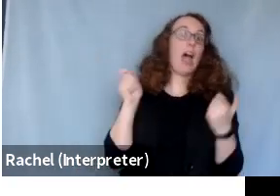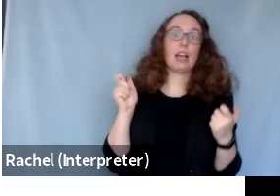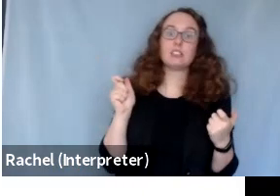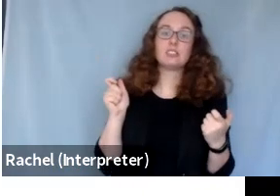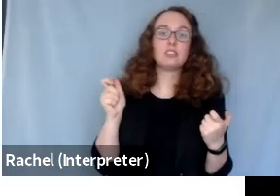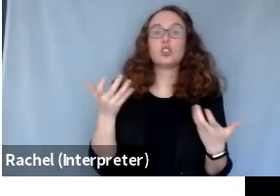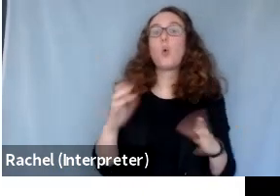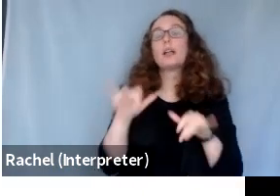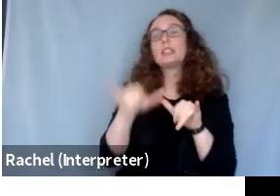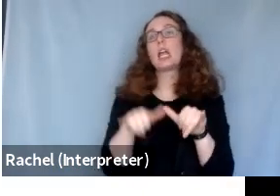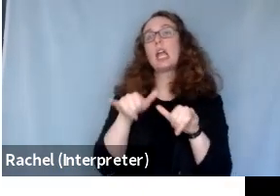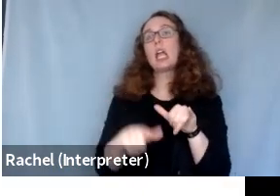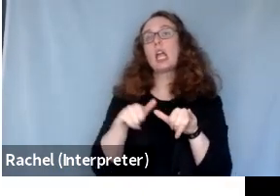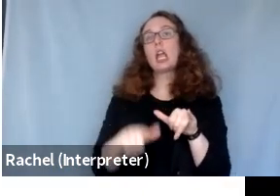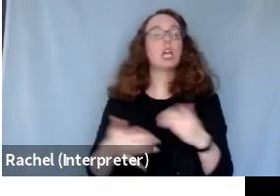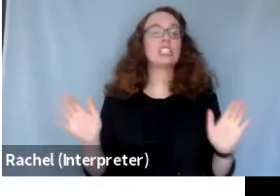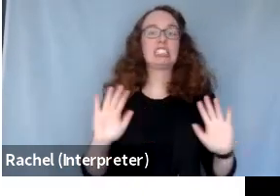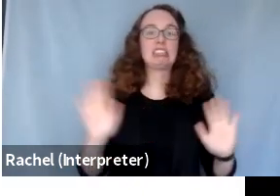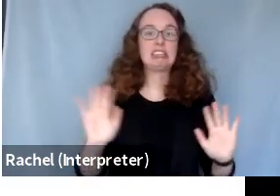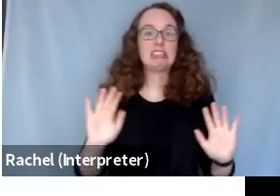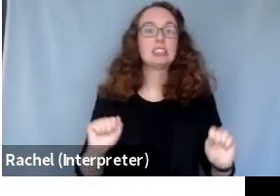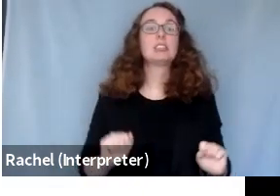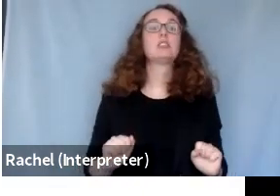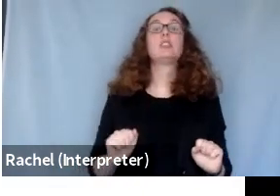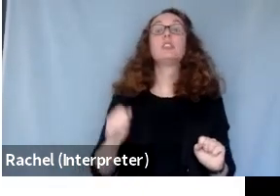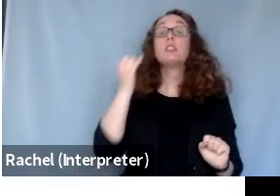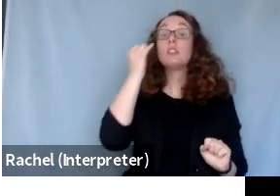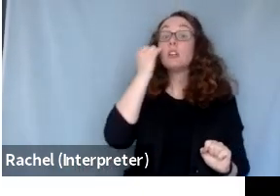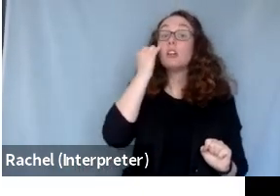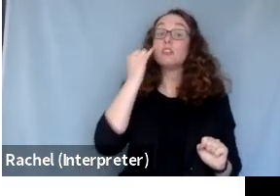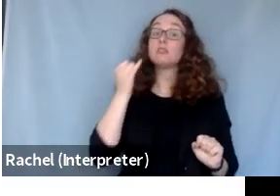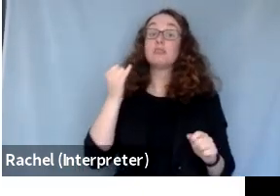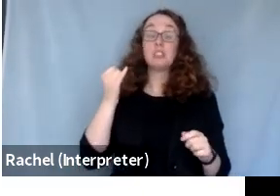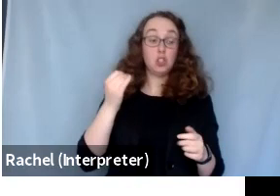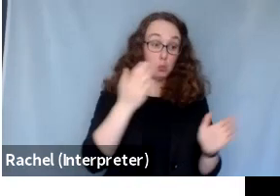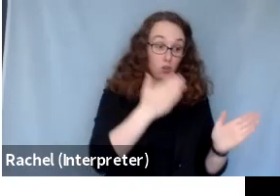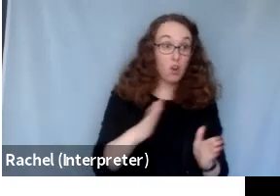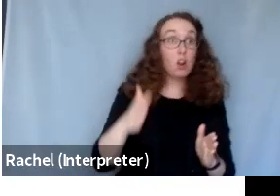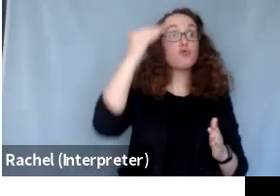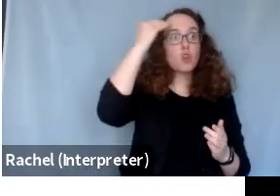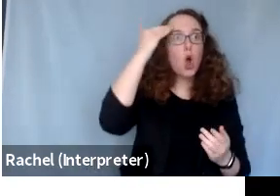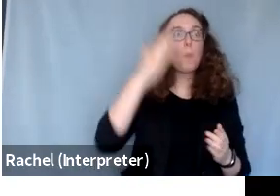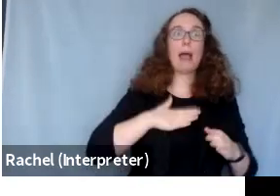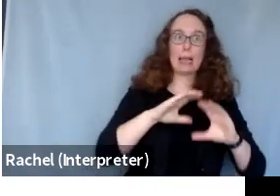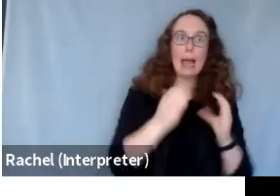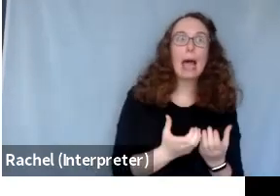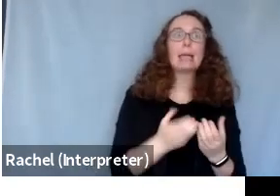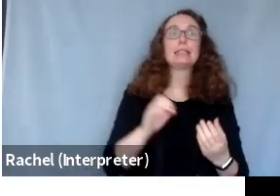your section numbers and things like that, upon entering the front of the door if you don't already have it pre-printed